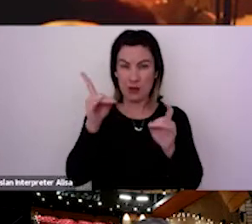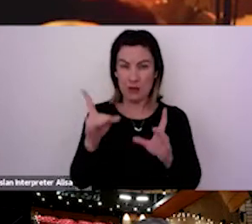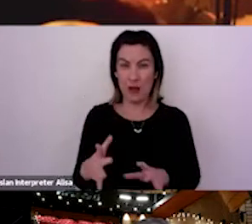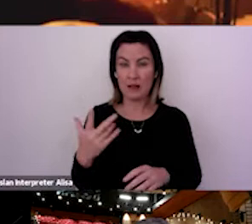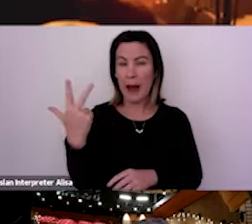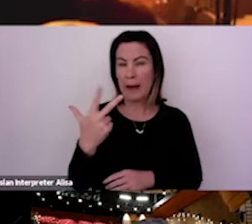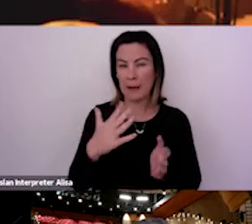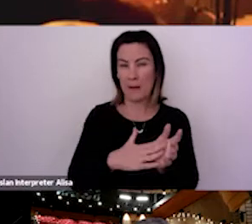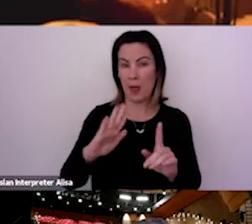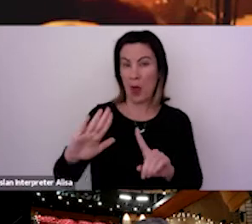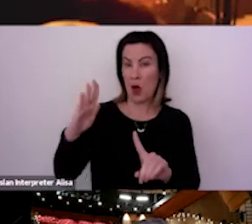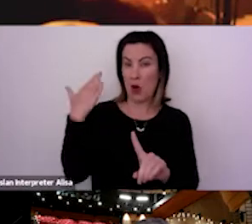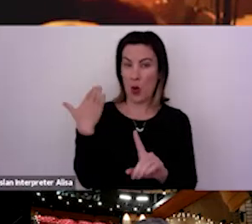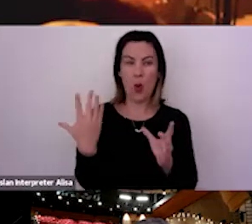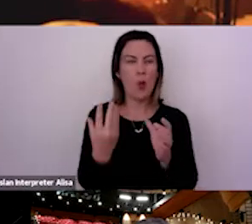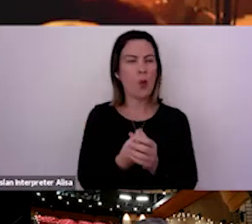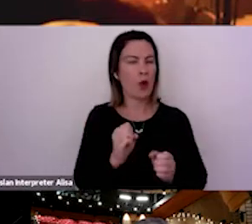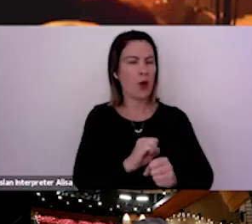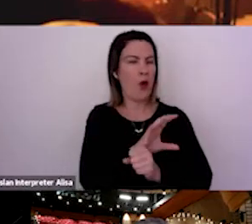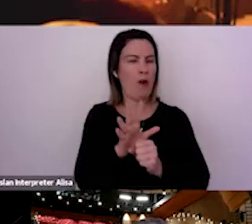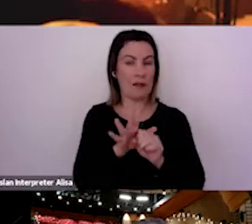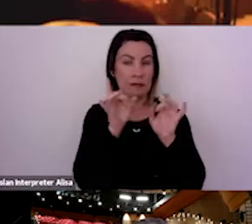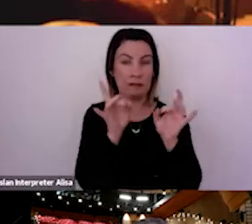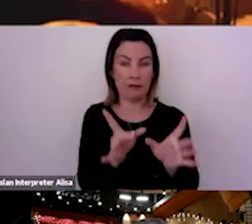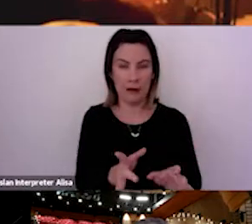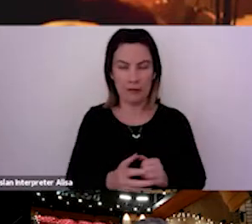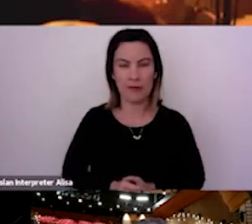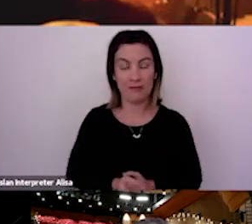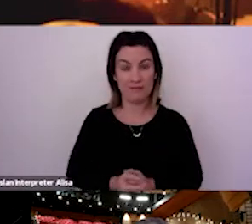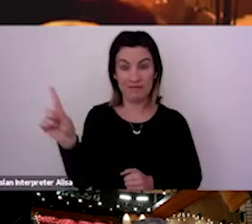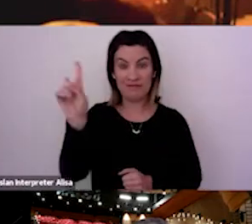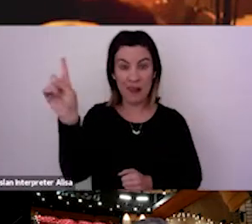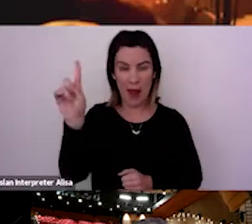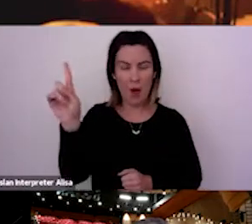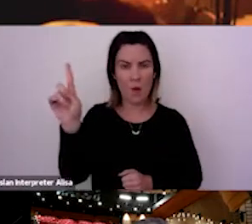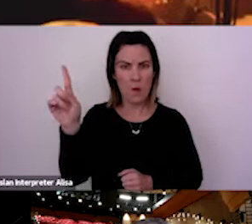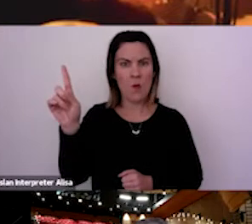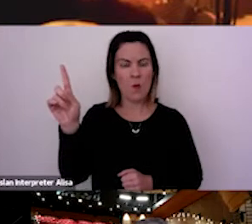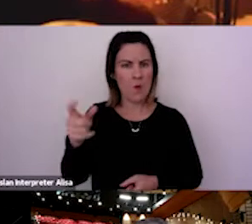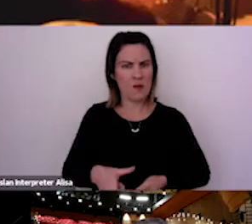At the moment, we are going through some of Australia's hardest moments throughout the entire pandemic